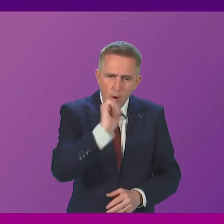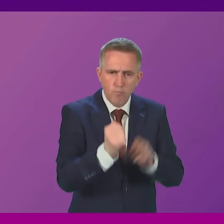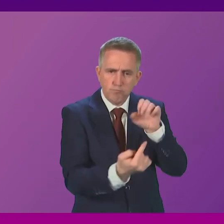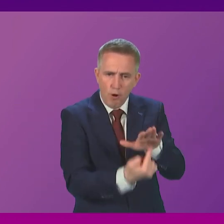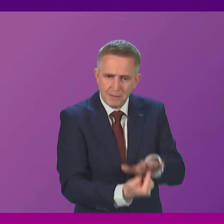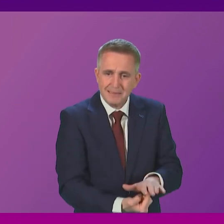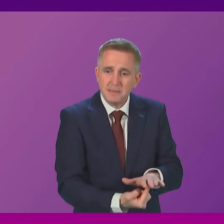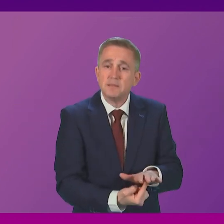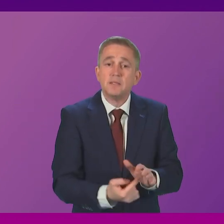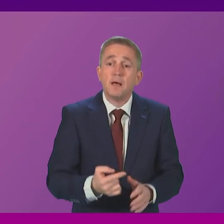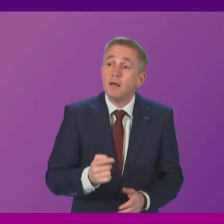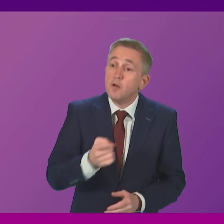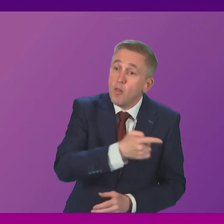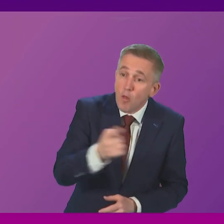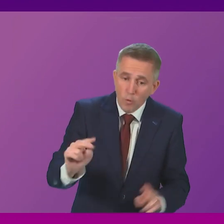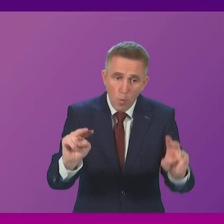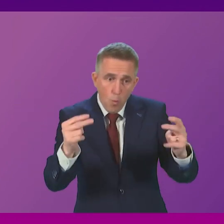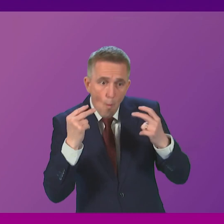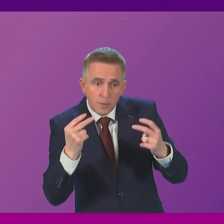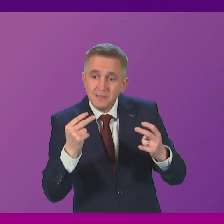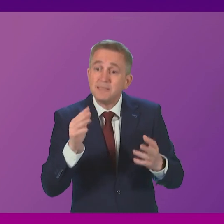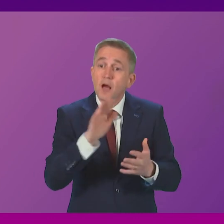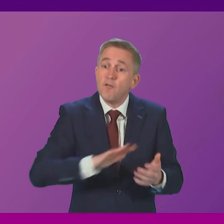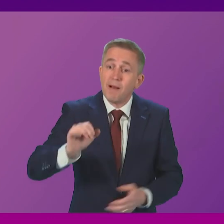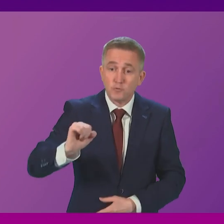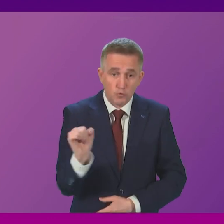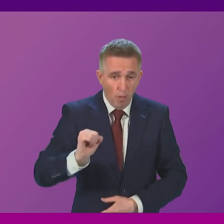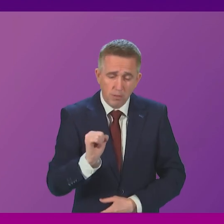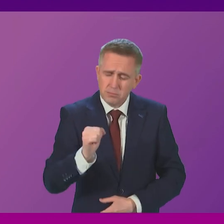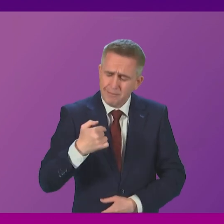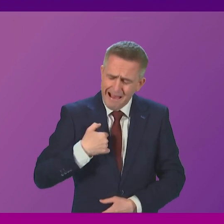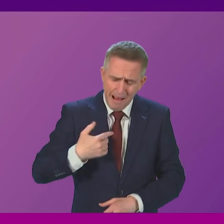My promise to those watching across Scotland is that I will work day and night to earn